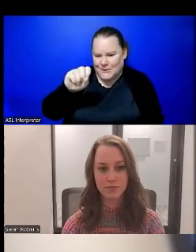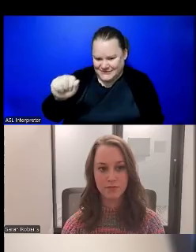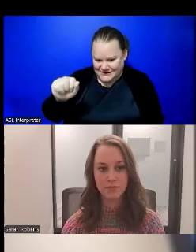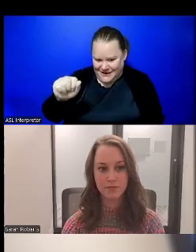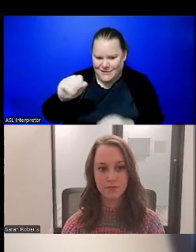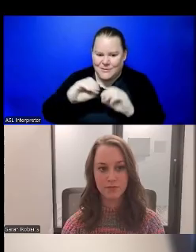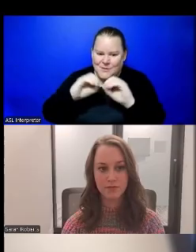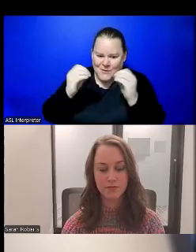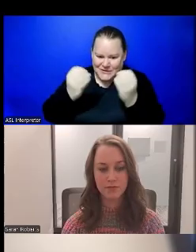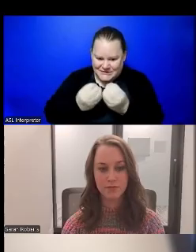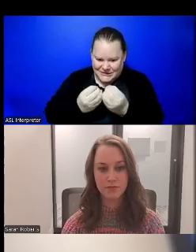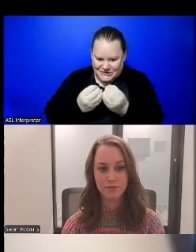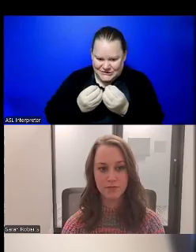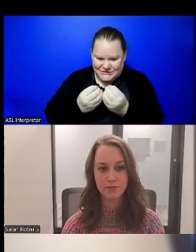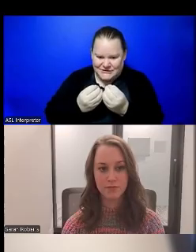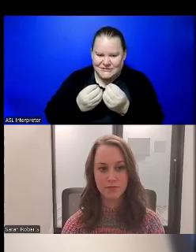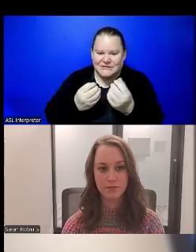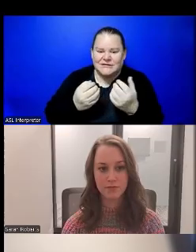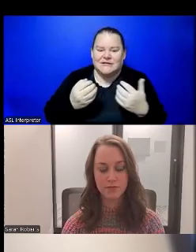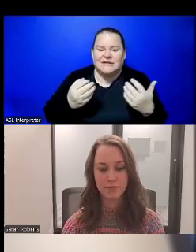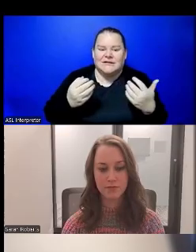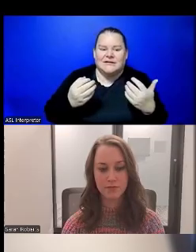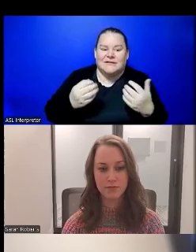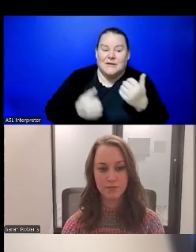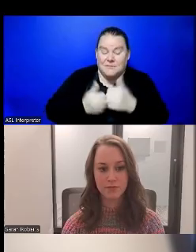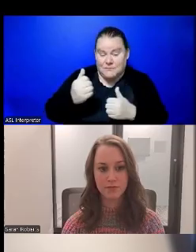that most of the families participate in. There are all